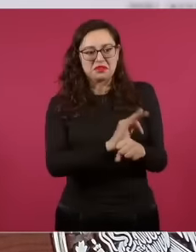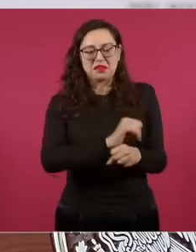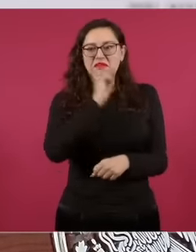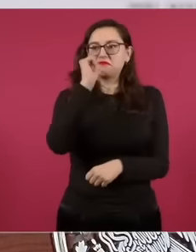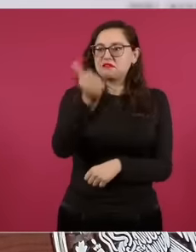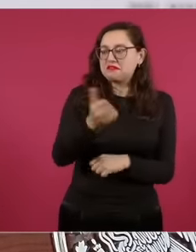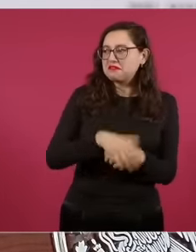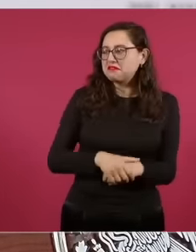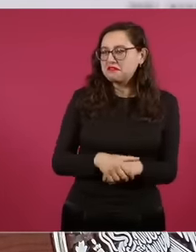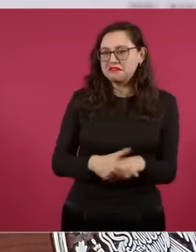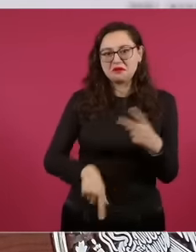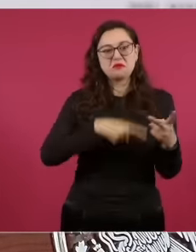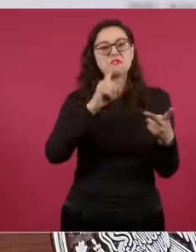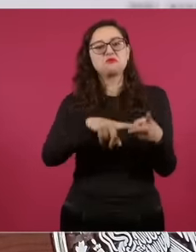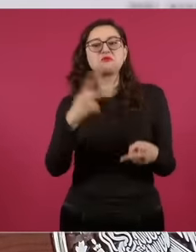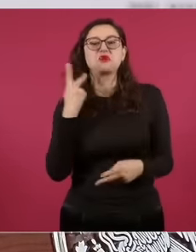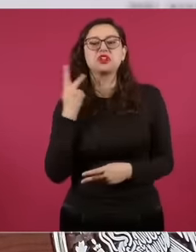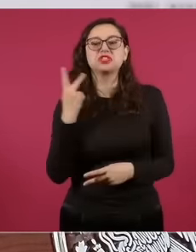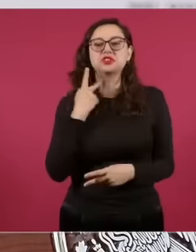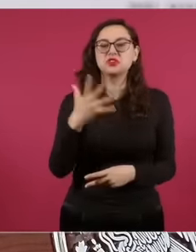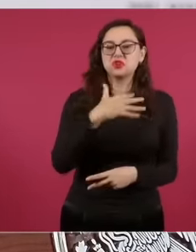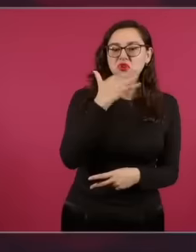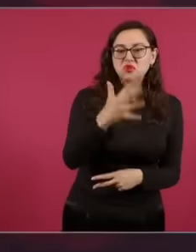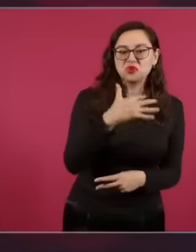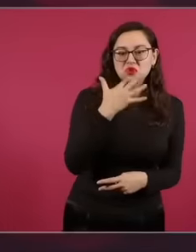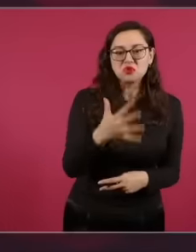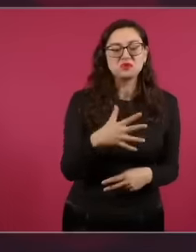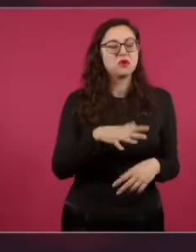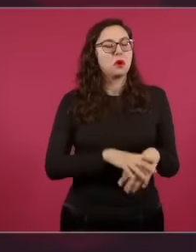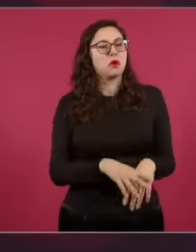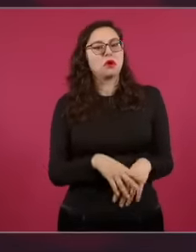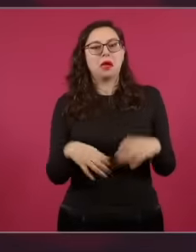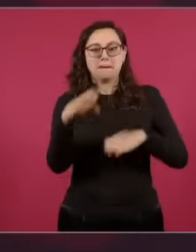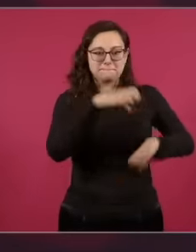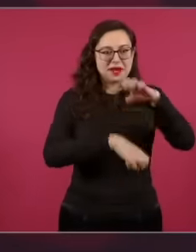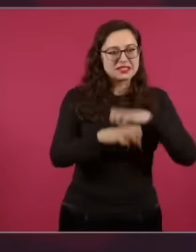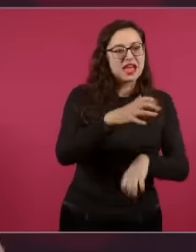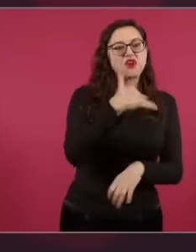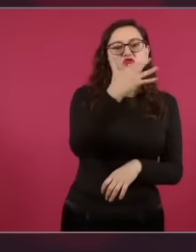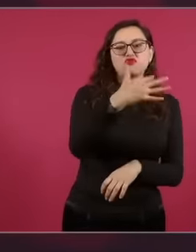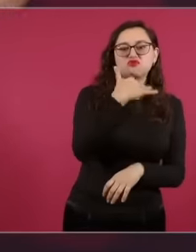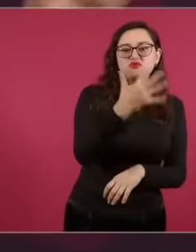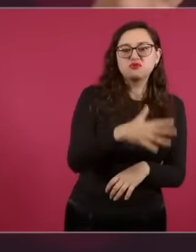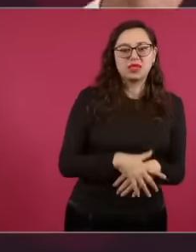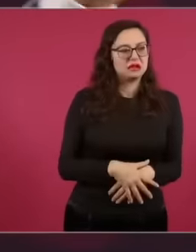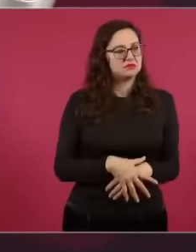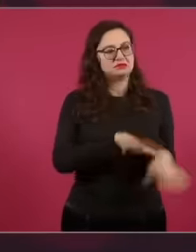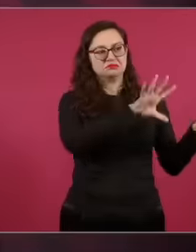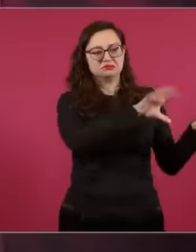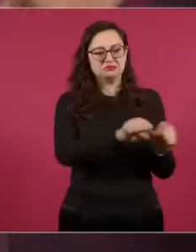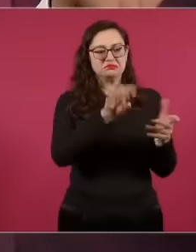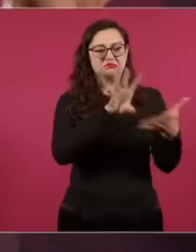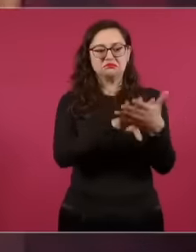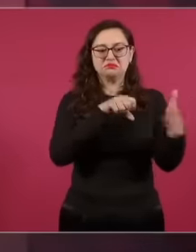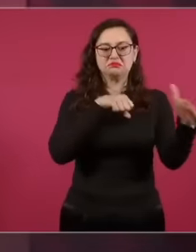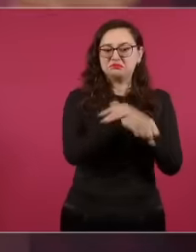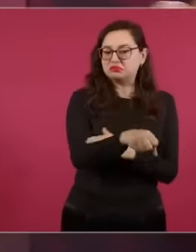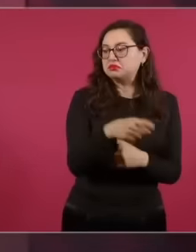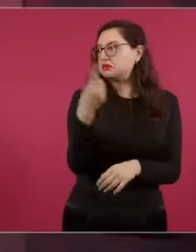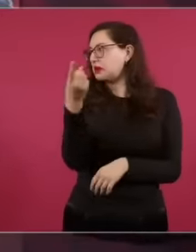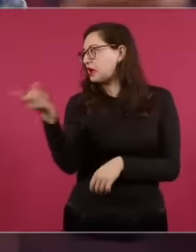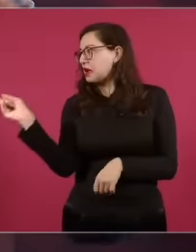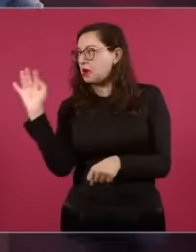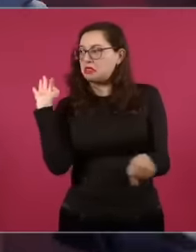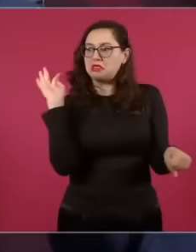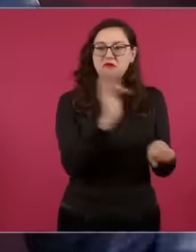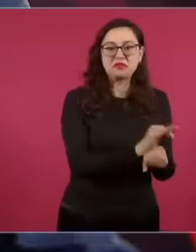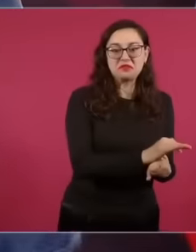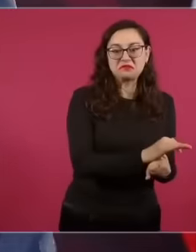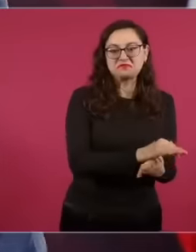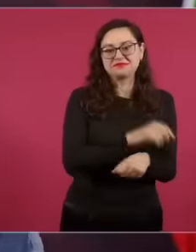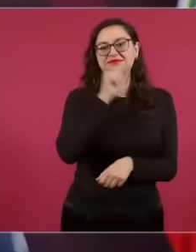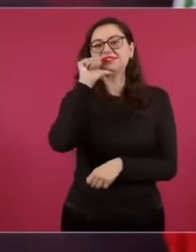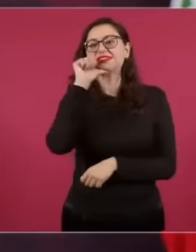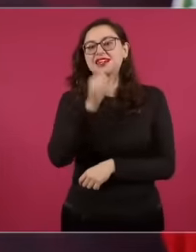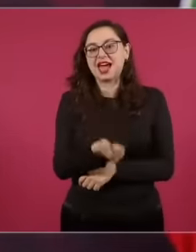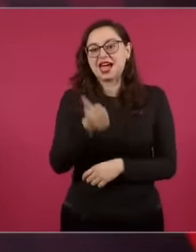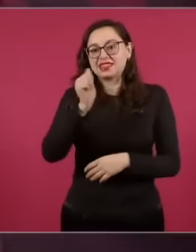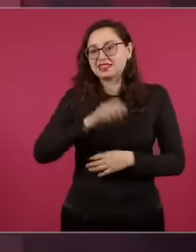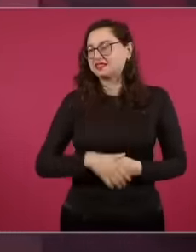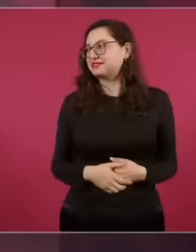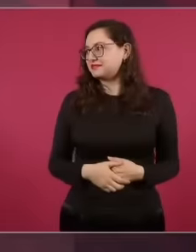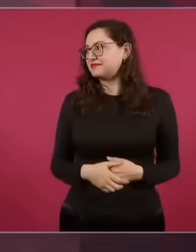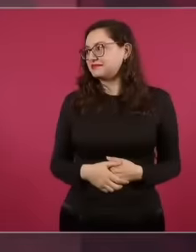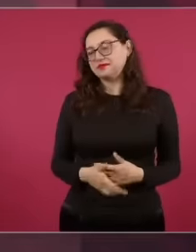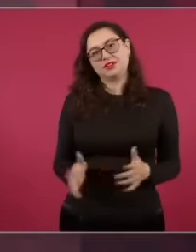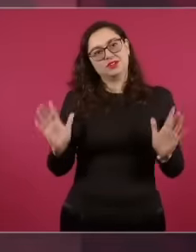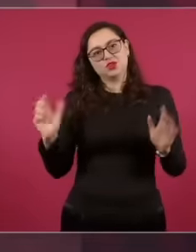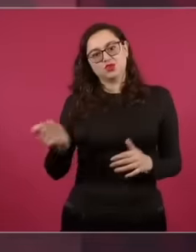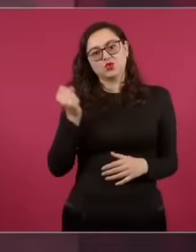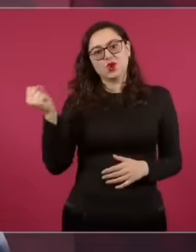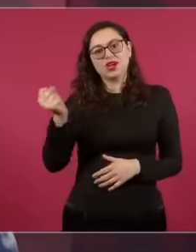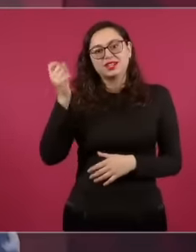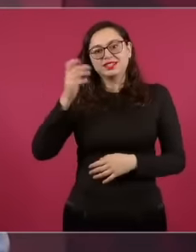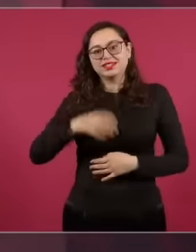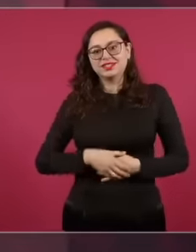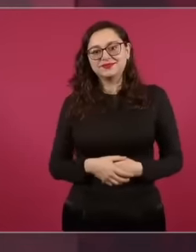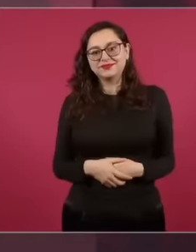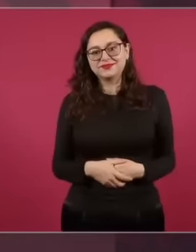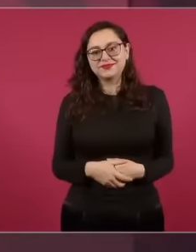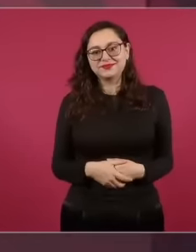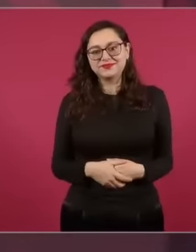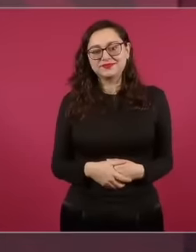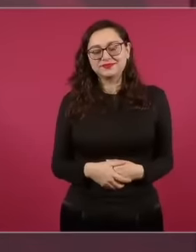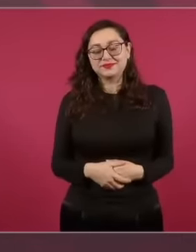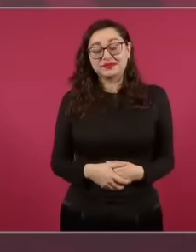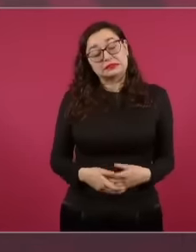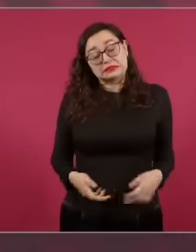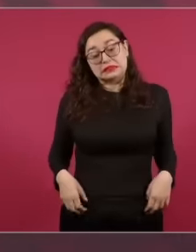either. white, the only thing that worries me is that they have a saved file of 25,000